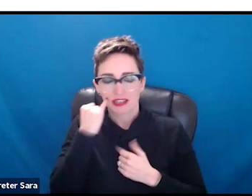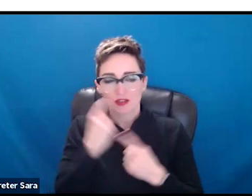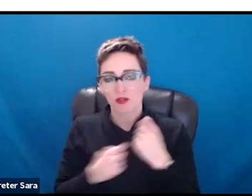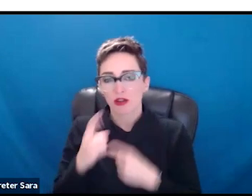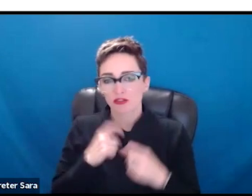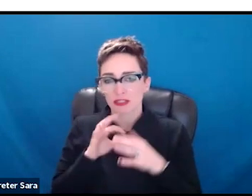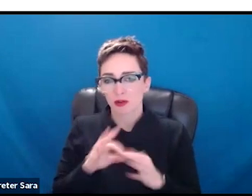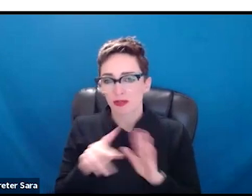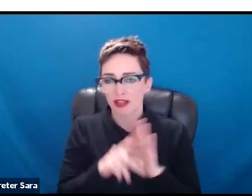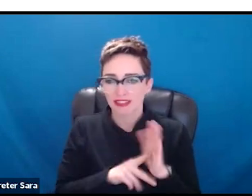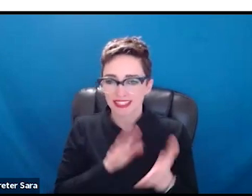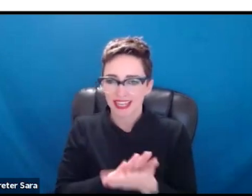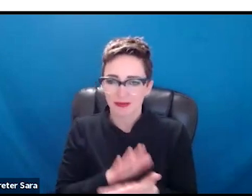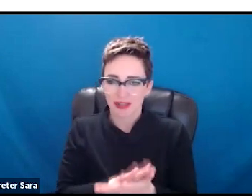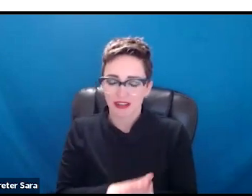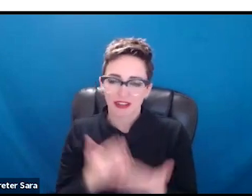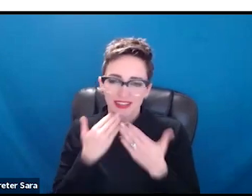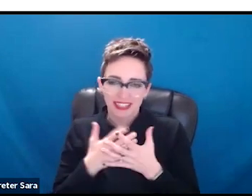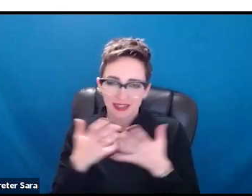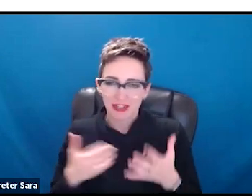Thank you so much and have a wonderful afternoon everyone.